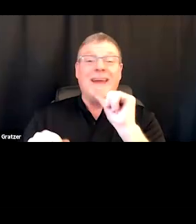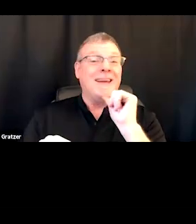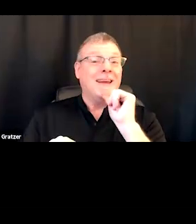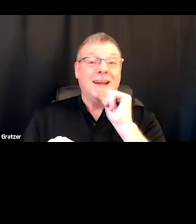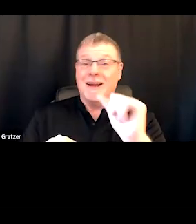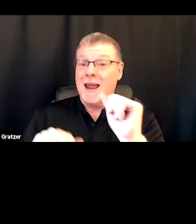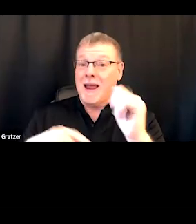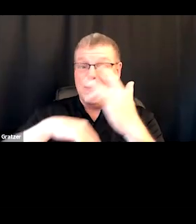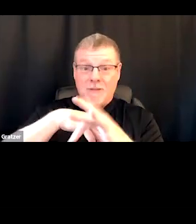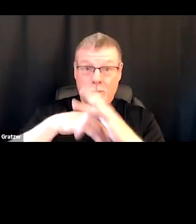which is the blue.